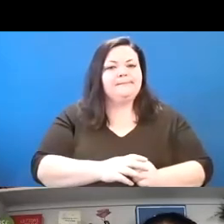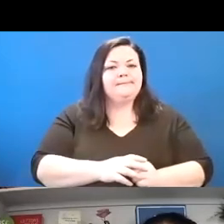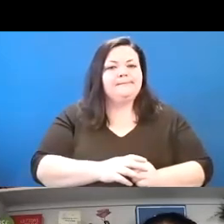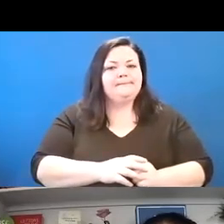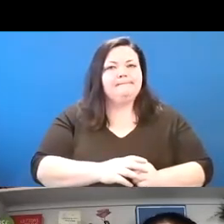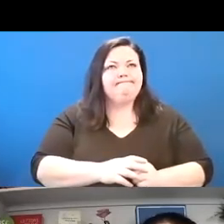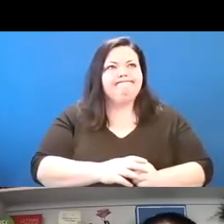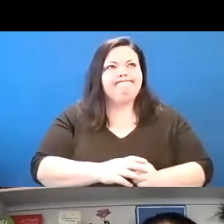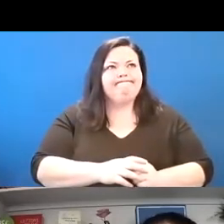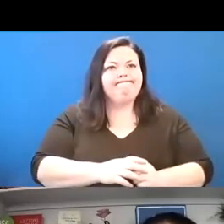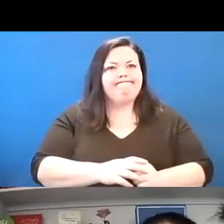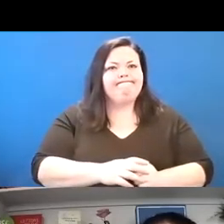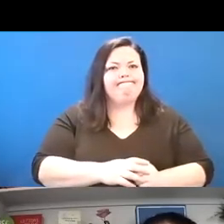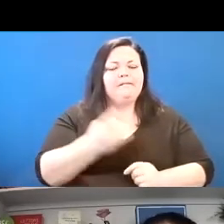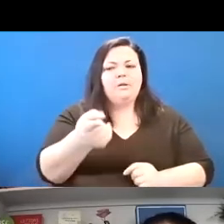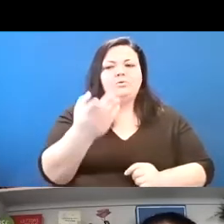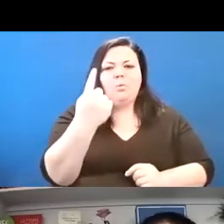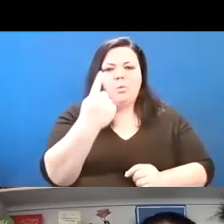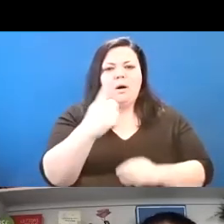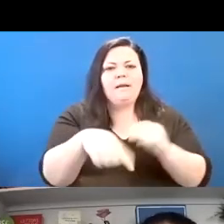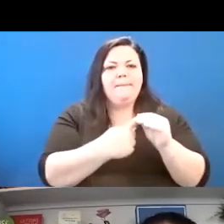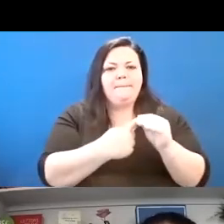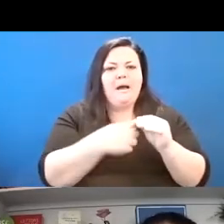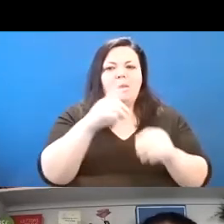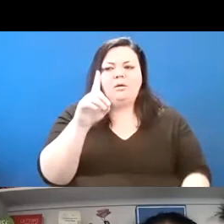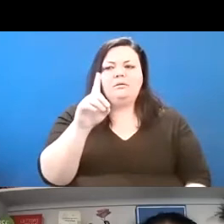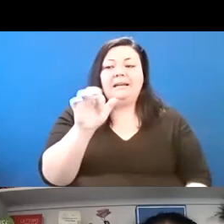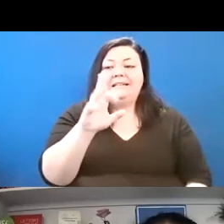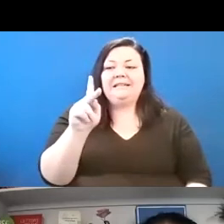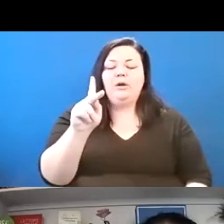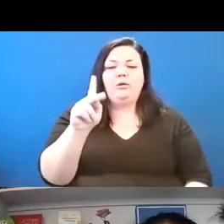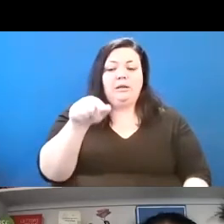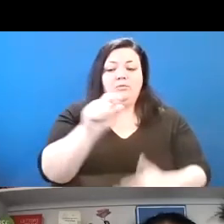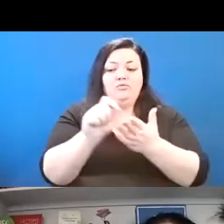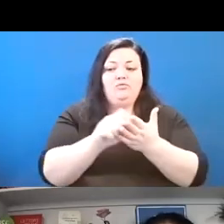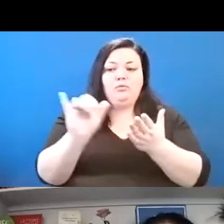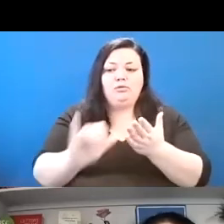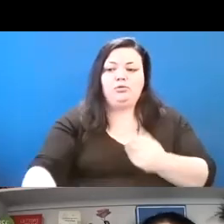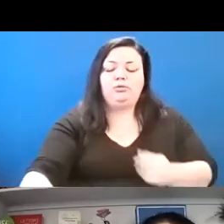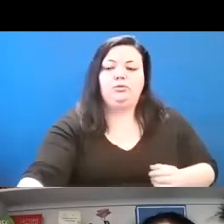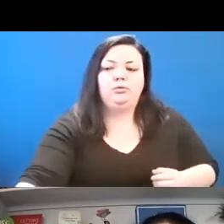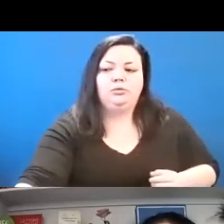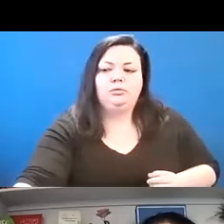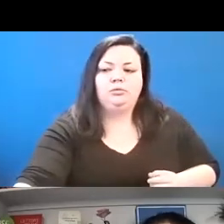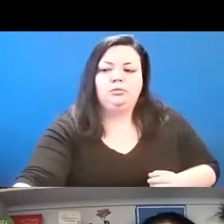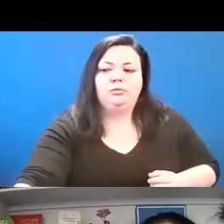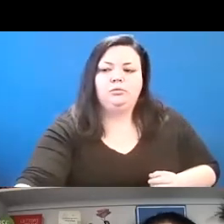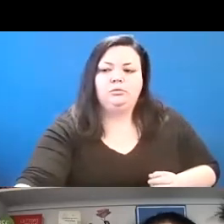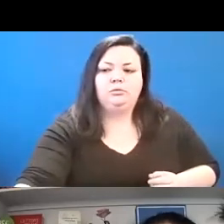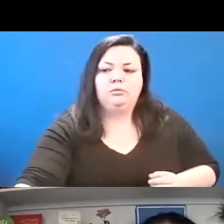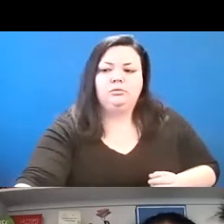here is one about that derek wrote as well yeah i was like it's about mainly drake